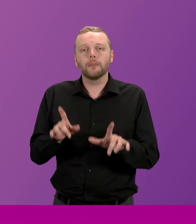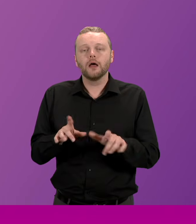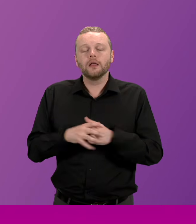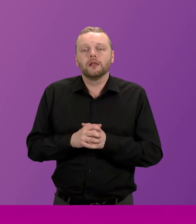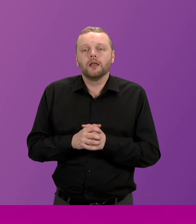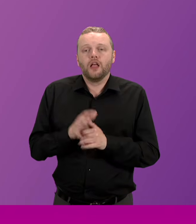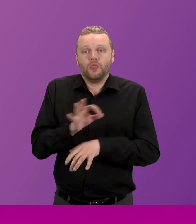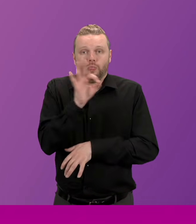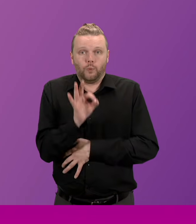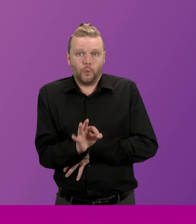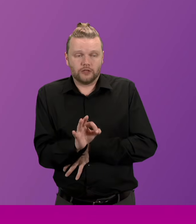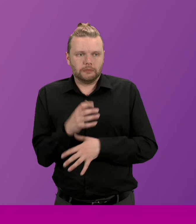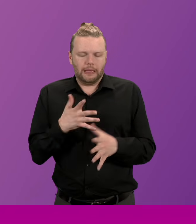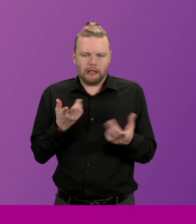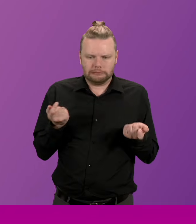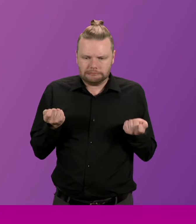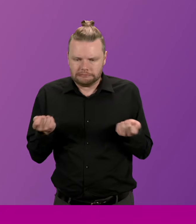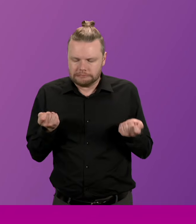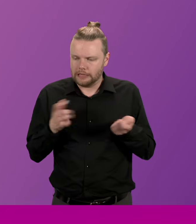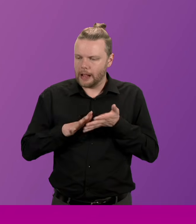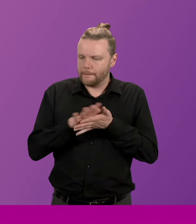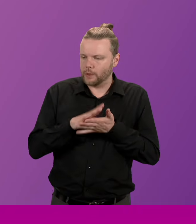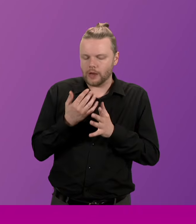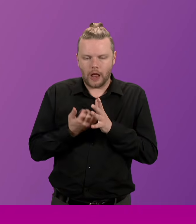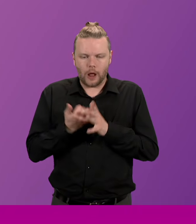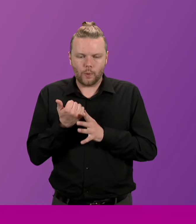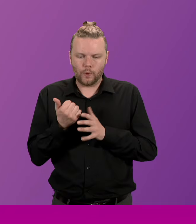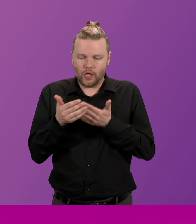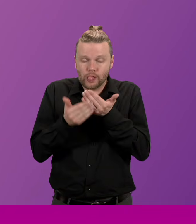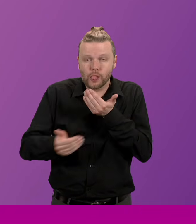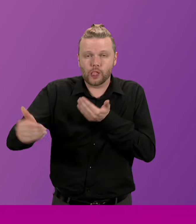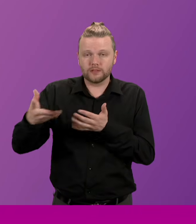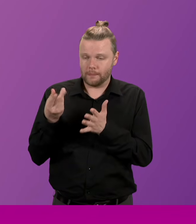The questions that are being wrestled with concern how long-term financial assurance can